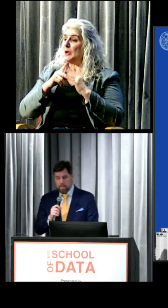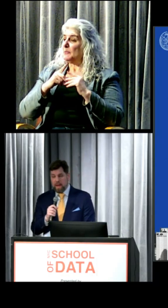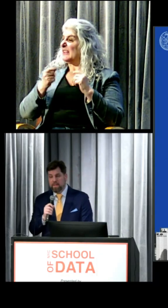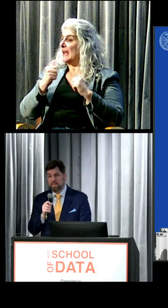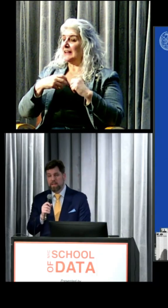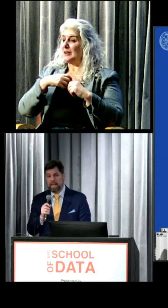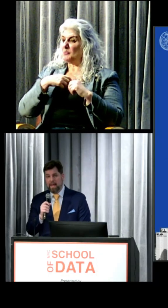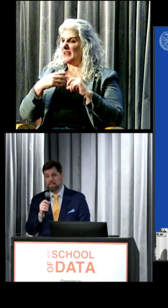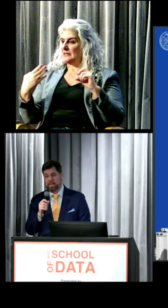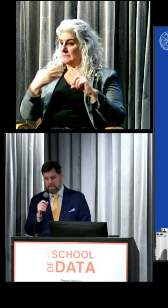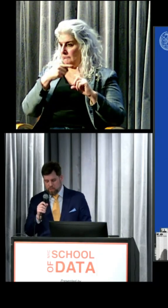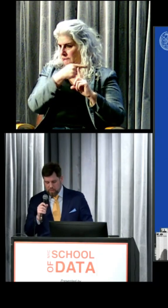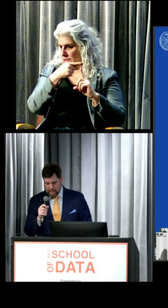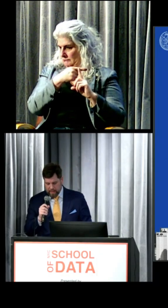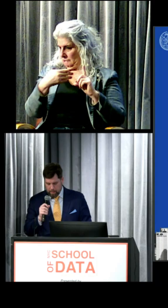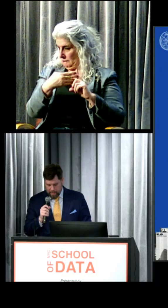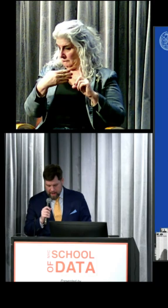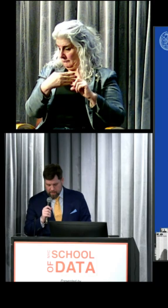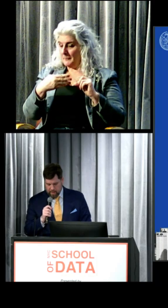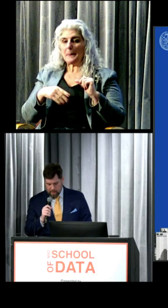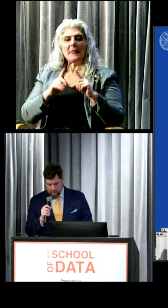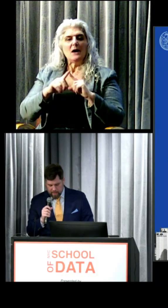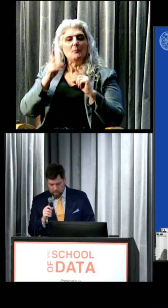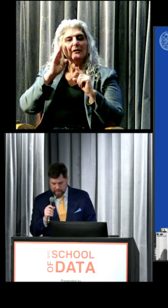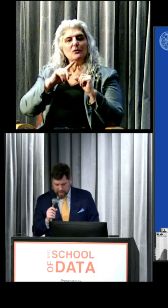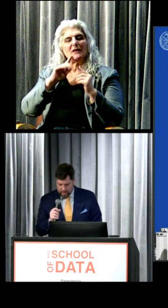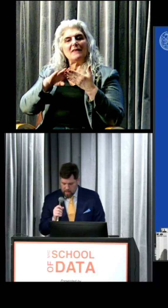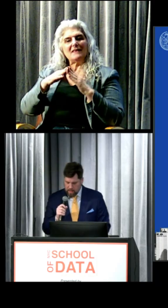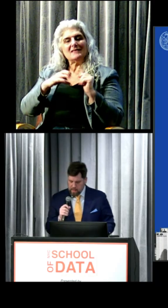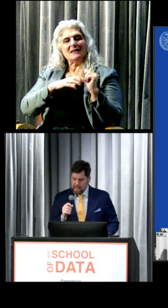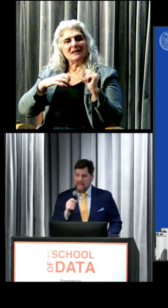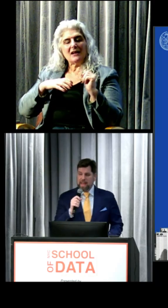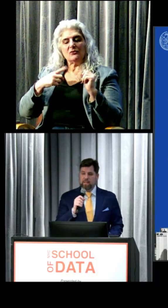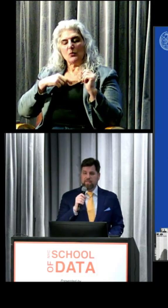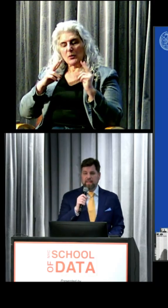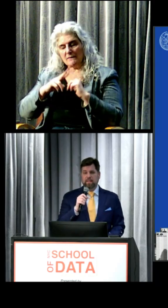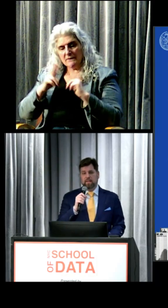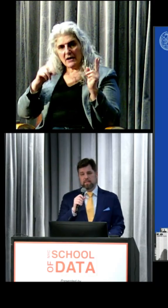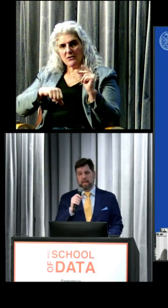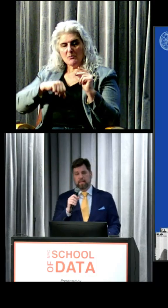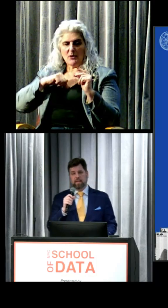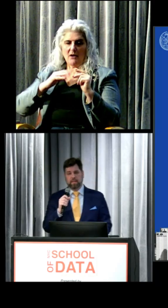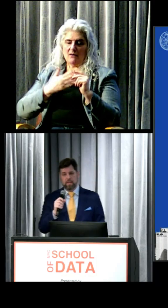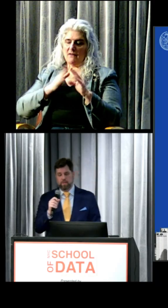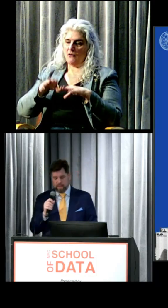And all of these goals led us to Trivium and BetaNYC, which helped us, which were the best